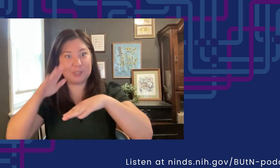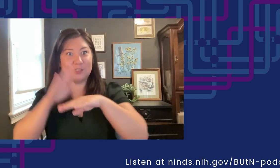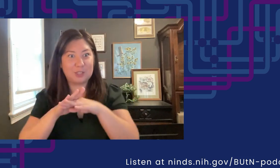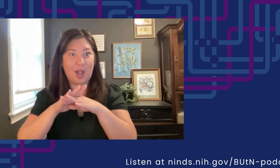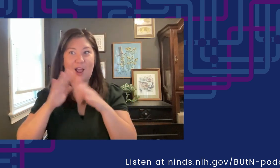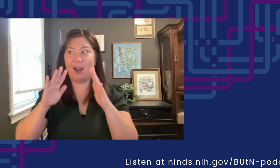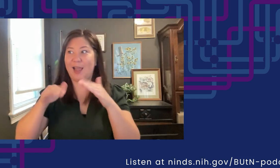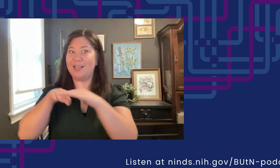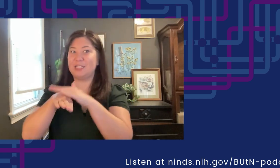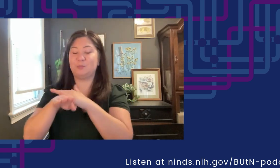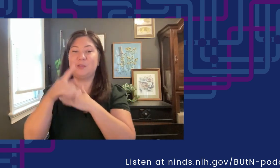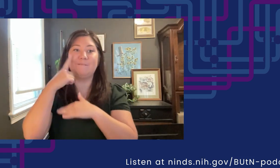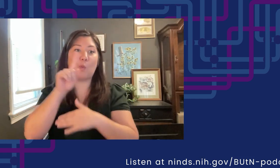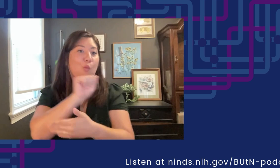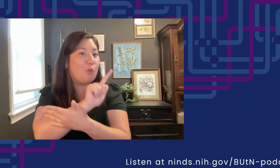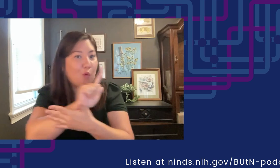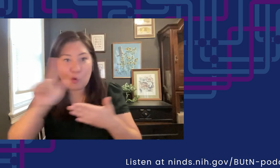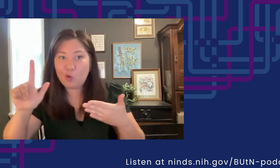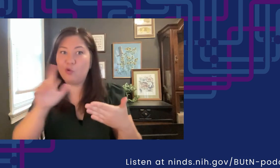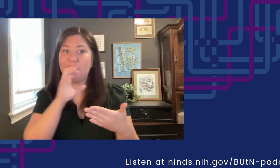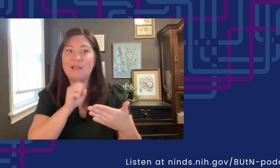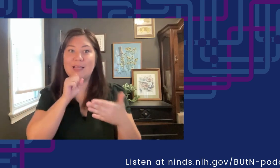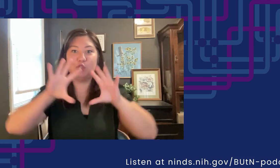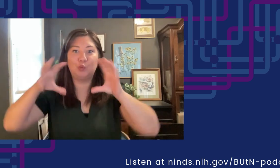And I focus on accessibility for all age groups.